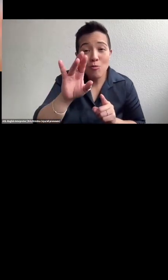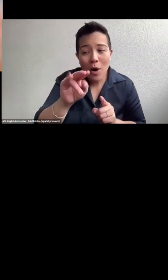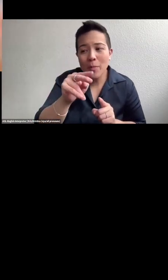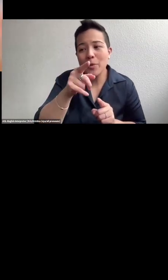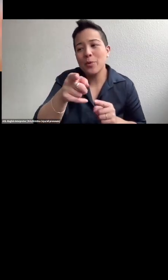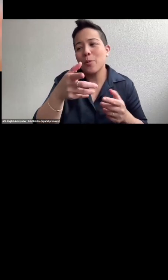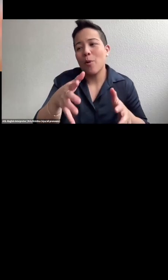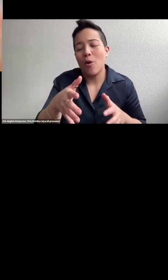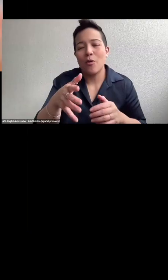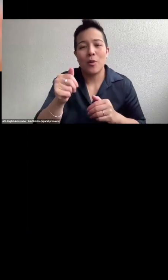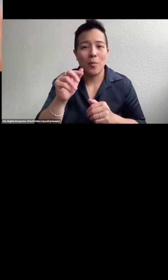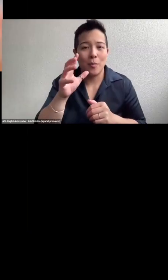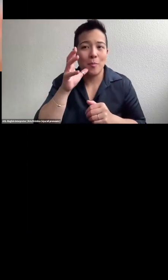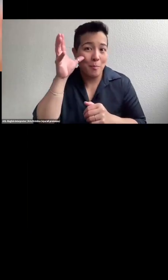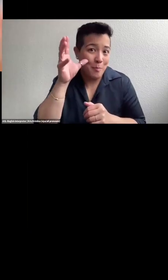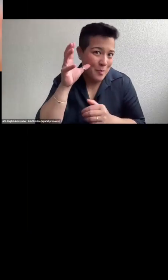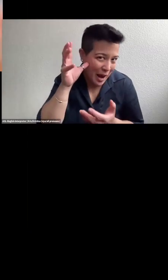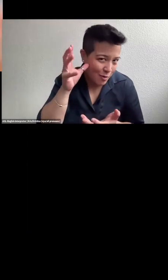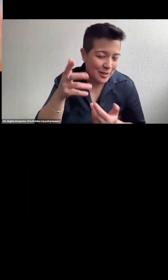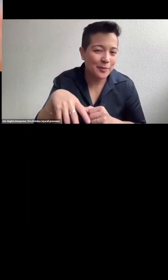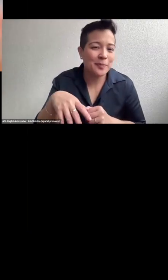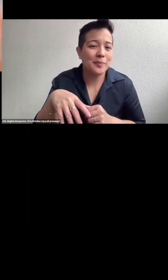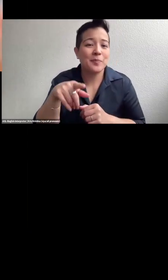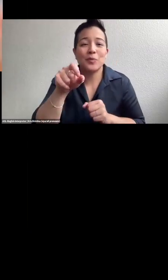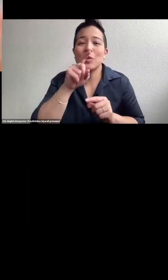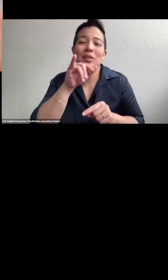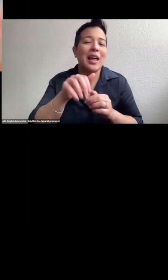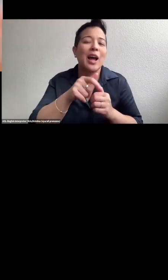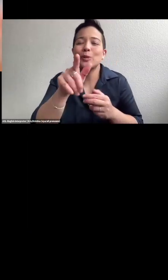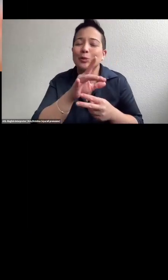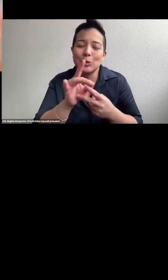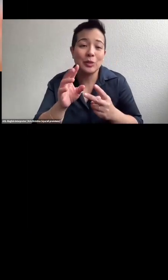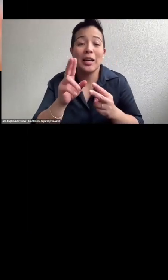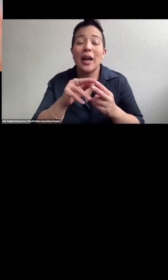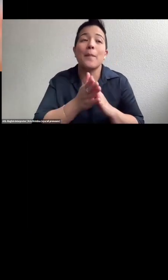already a parent but so can you can answer that how you choose either becoming a parent or becoming an